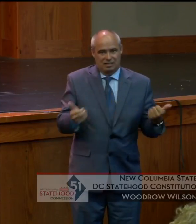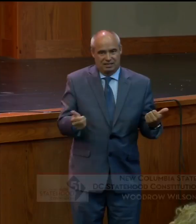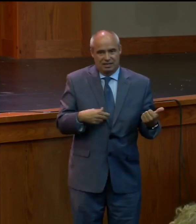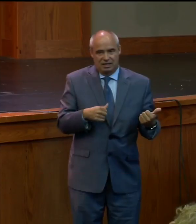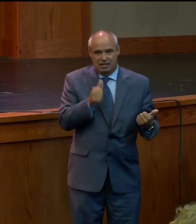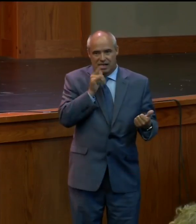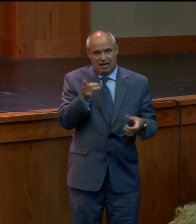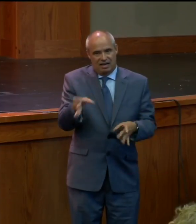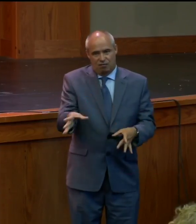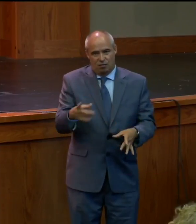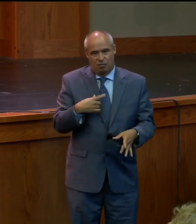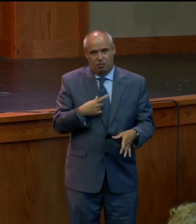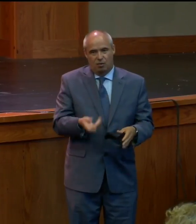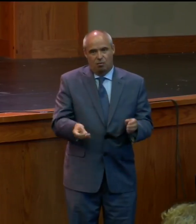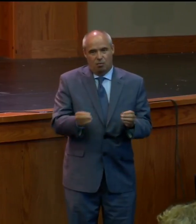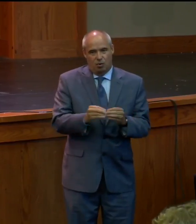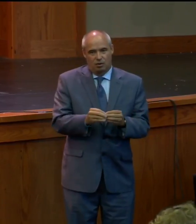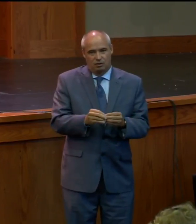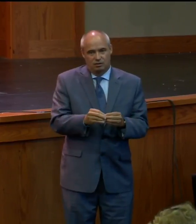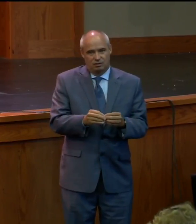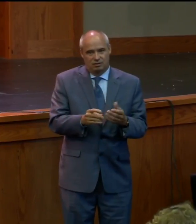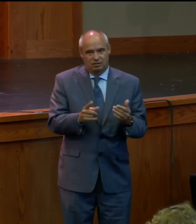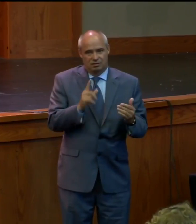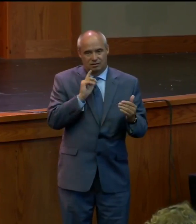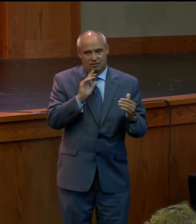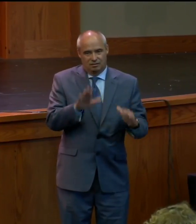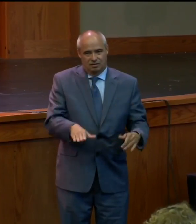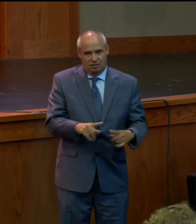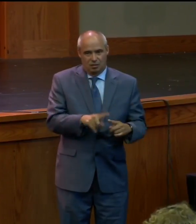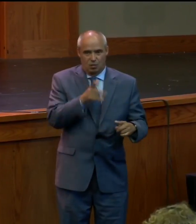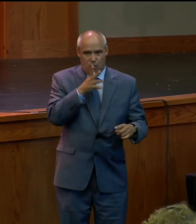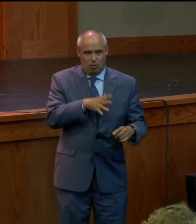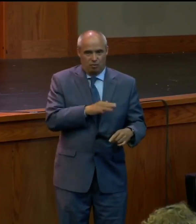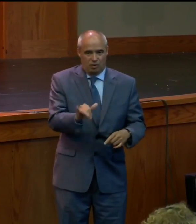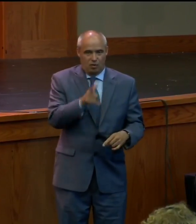THE REPUBLICAN PARTY BELIEVES IN FIGHTING FOR EQUALITY IN ALL